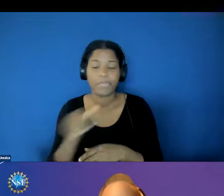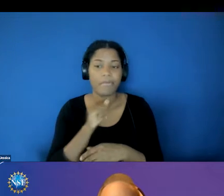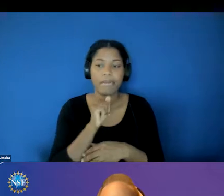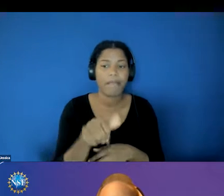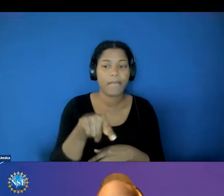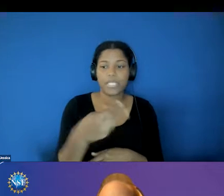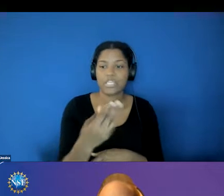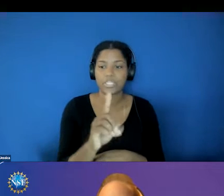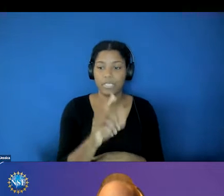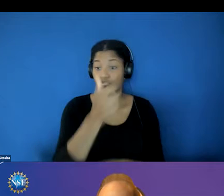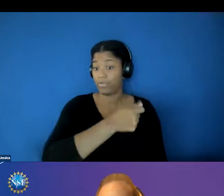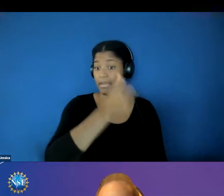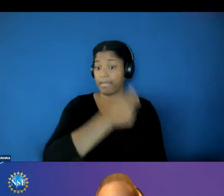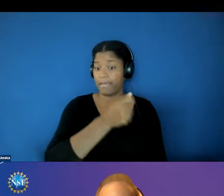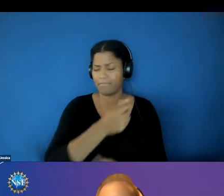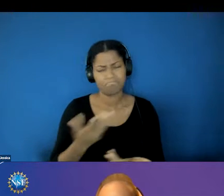So, that note at the bottom is important,